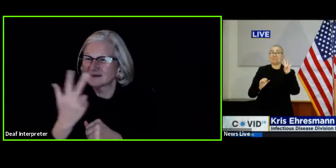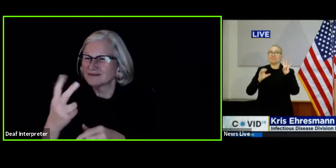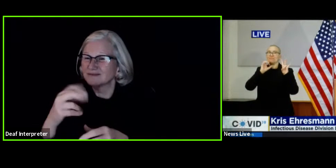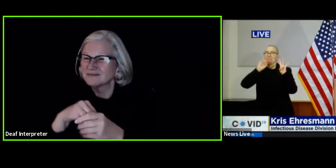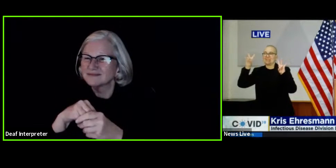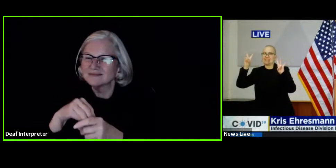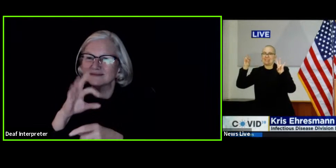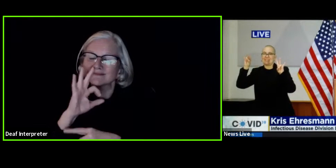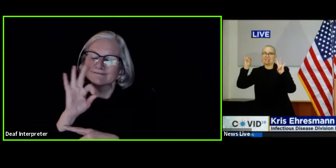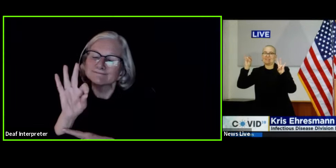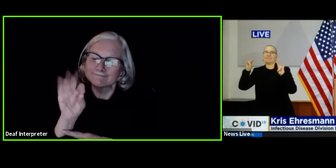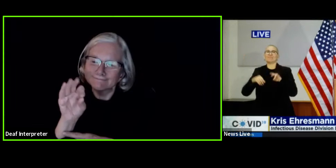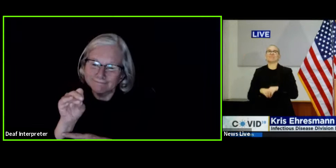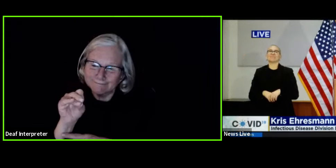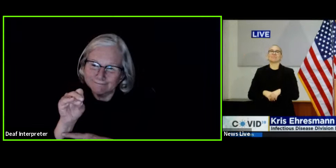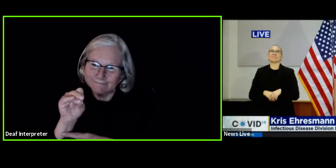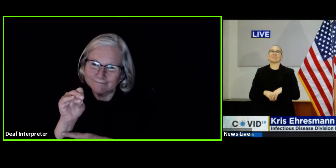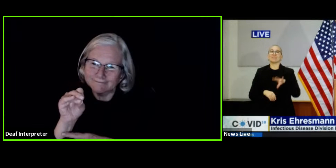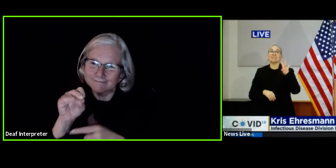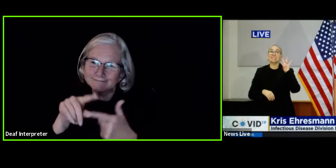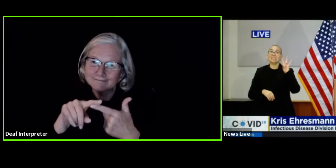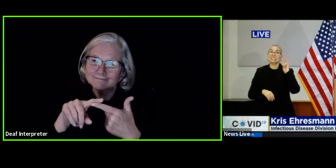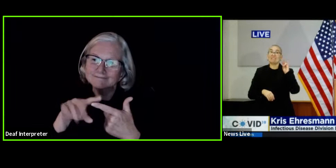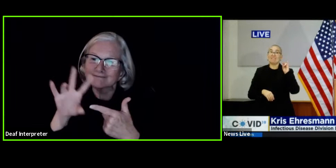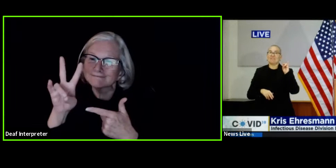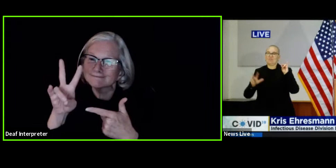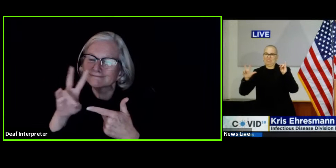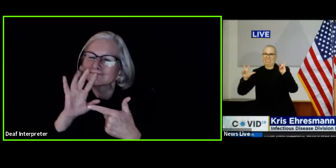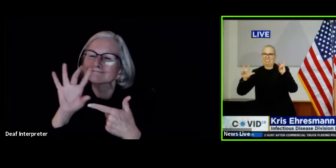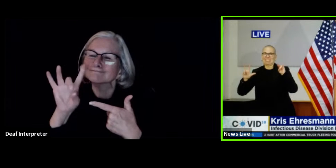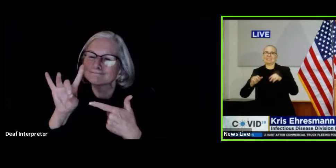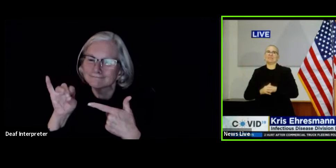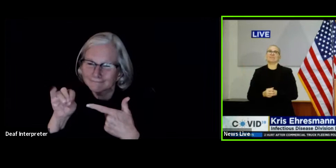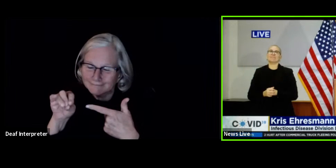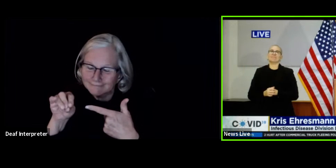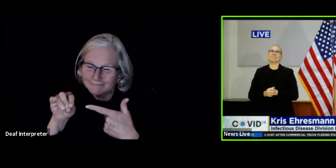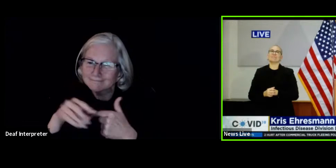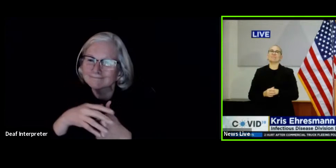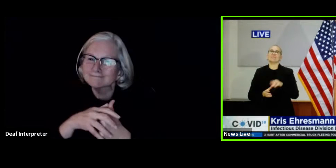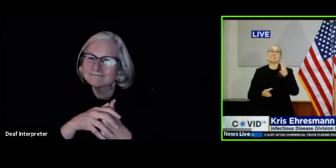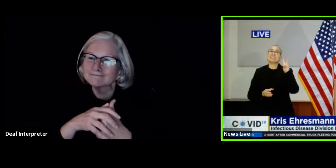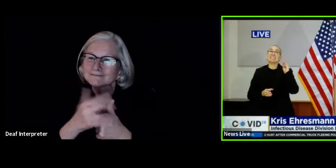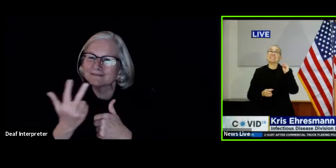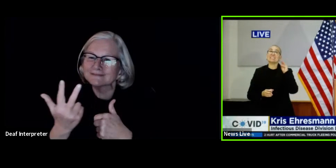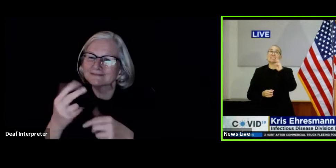70s, THREE IN THEIR 60s AND THREE IN THEIR 50s.